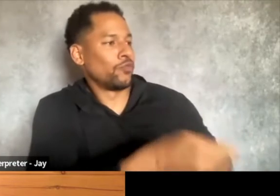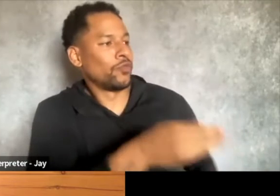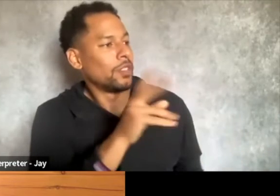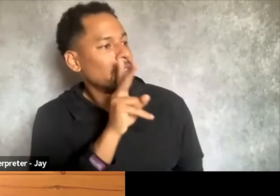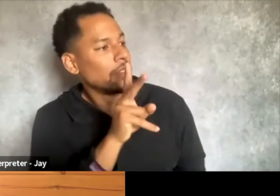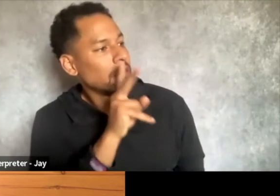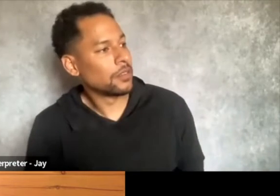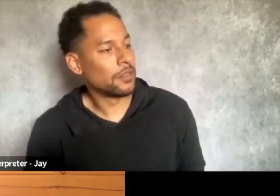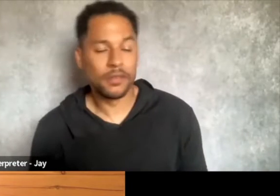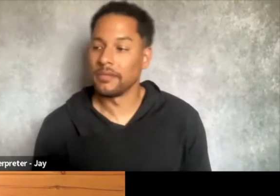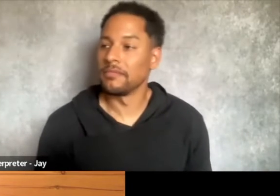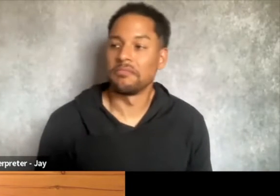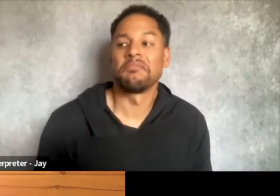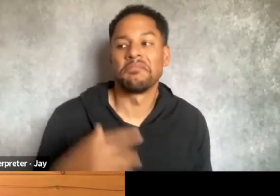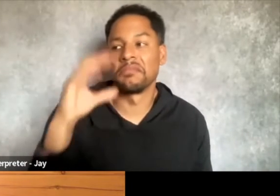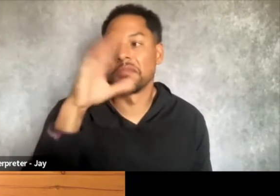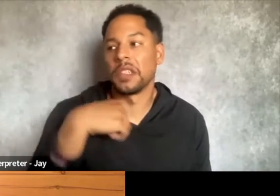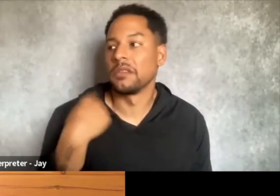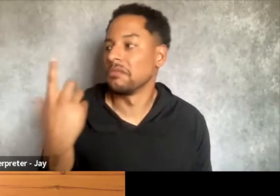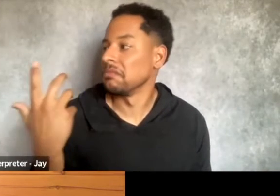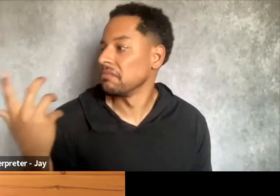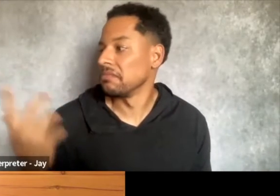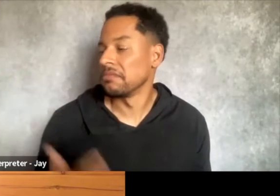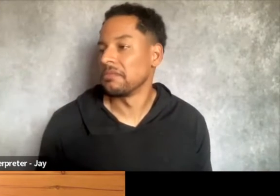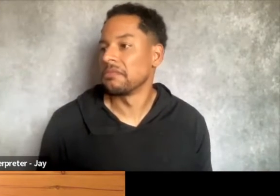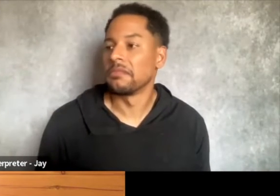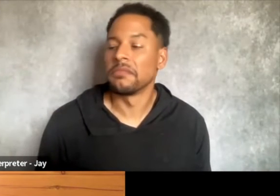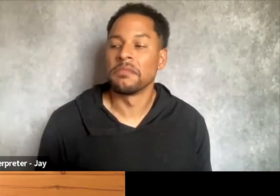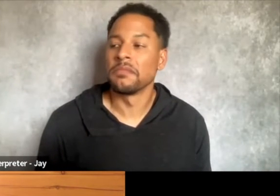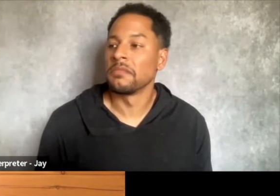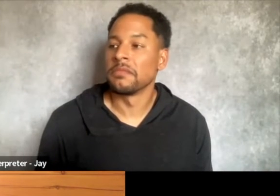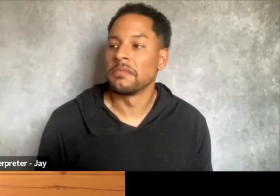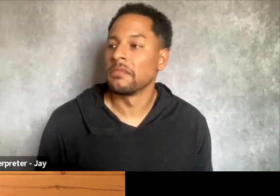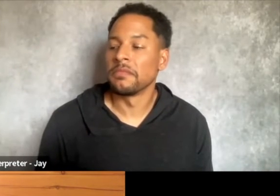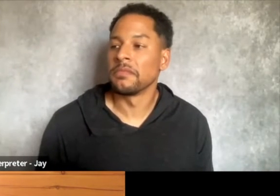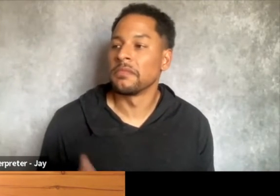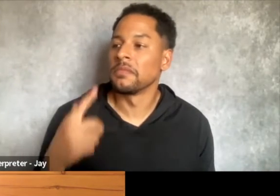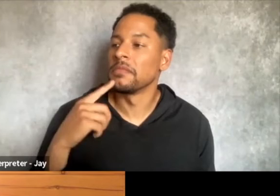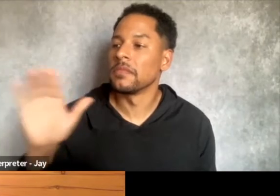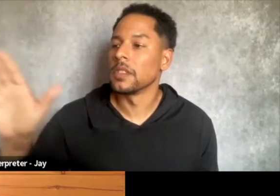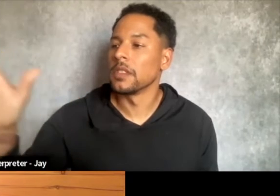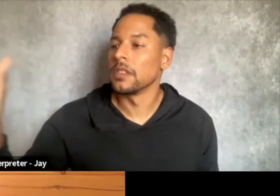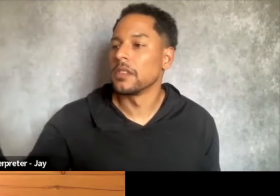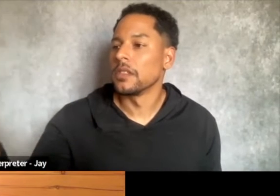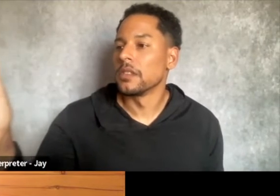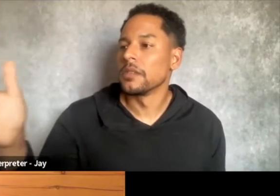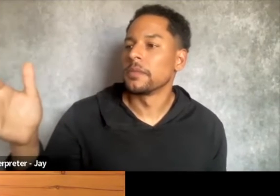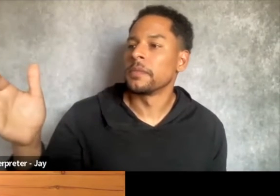Just like always, then. Olkhovsky reaches across the bench and gently cups the side of Val's face.